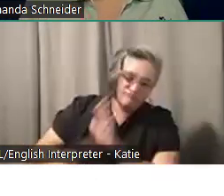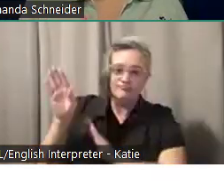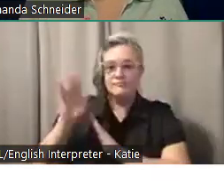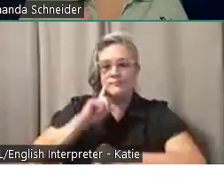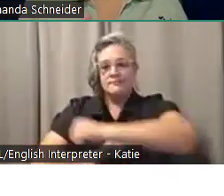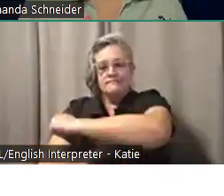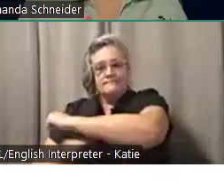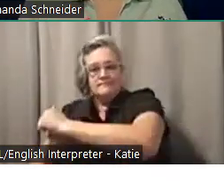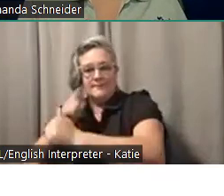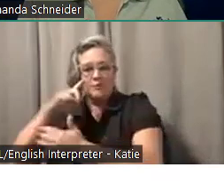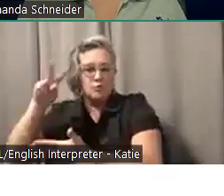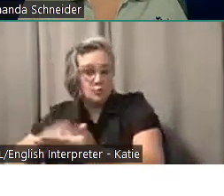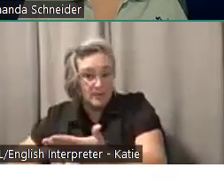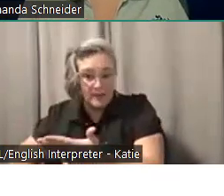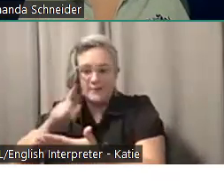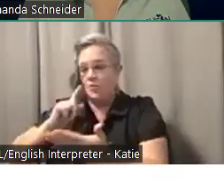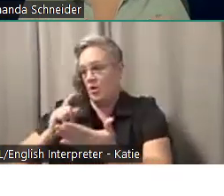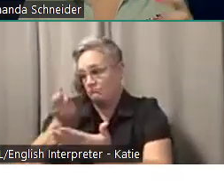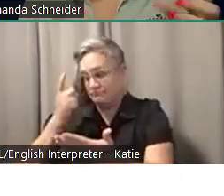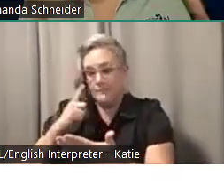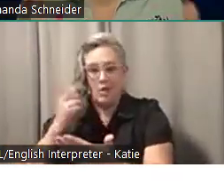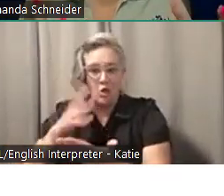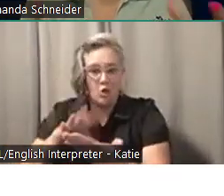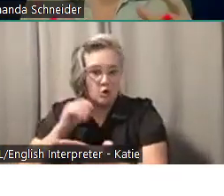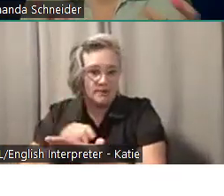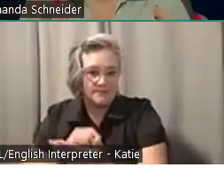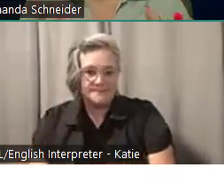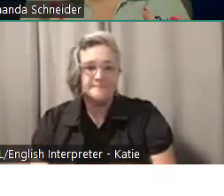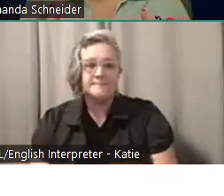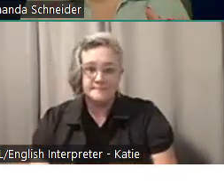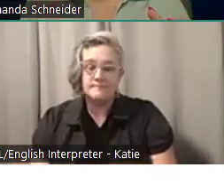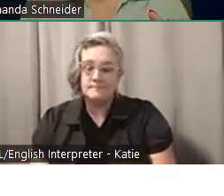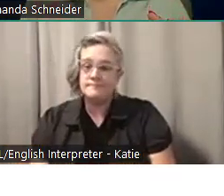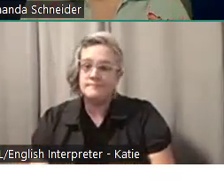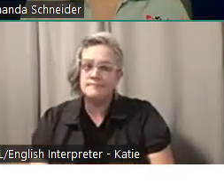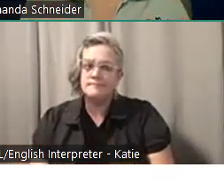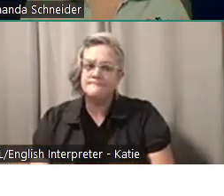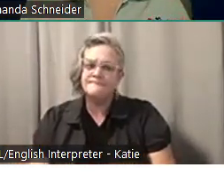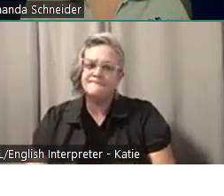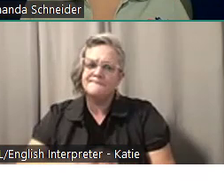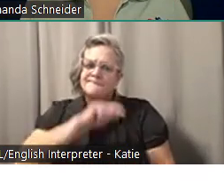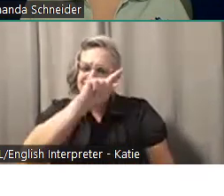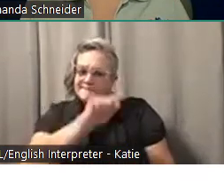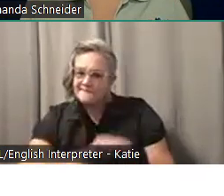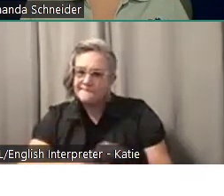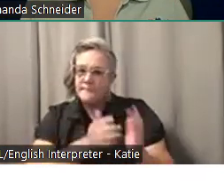for reading and learning. Um, as we talk about these skills, I also want to make sure that…